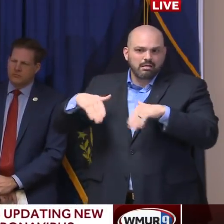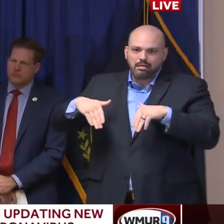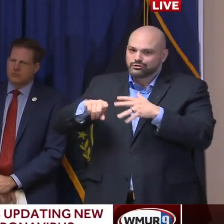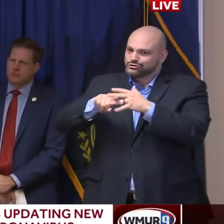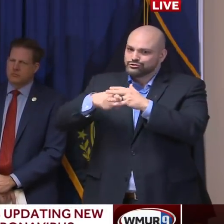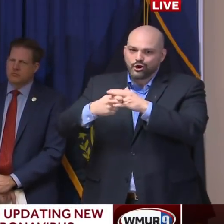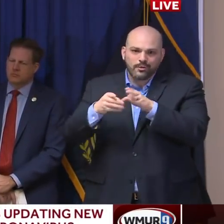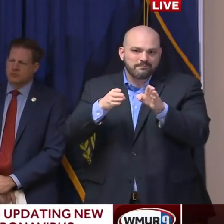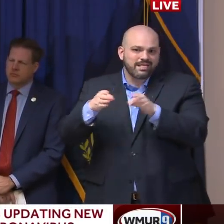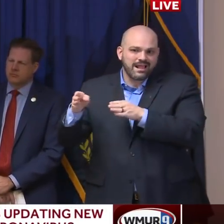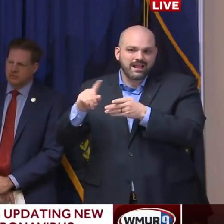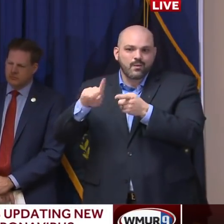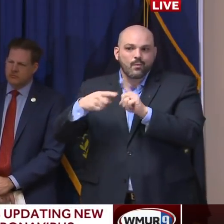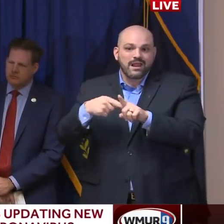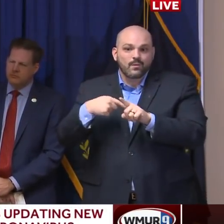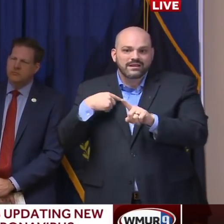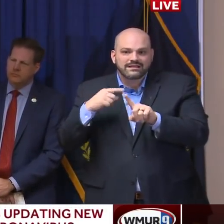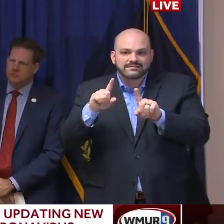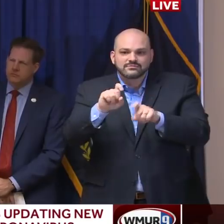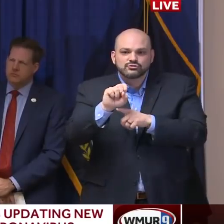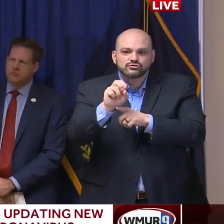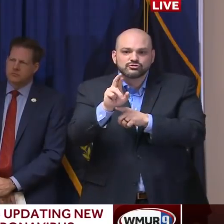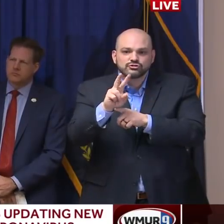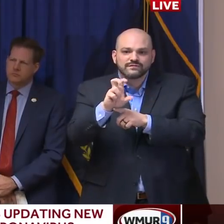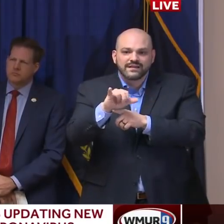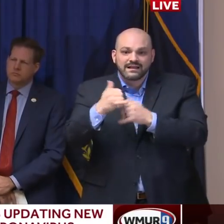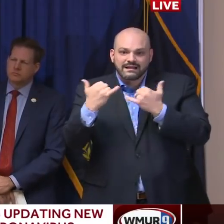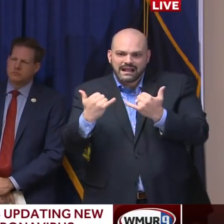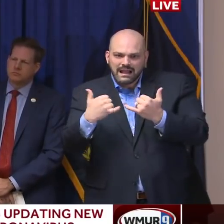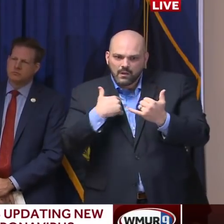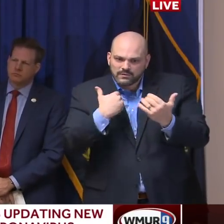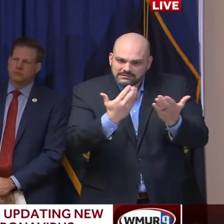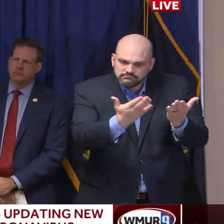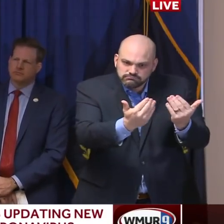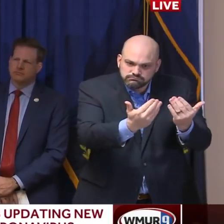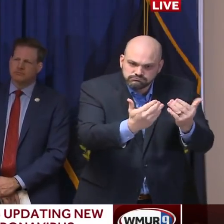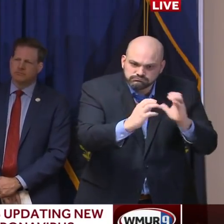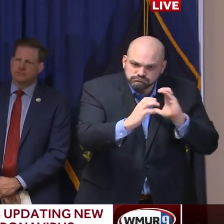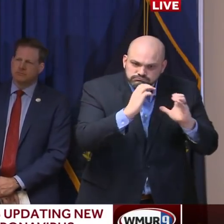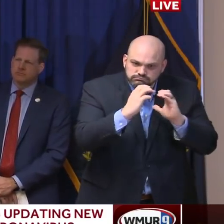IN THE CASE OF THE ONE DISTRICT, THEY HAVE NOT MADE PLANS FOR THAT AT THAT TIME WHEN WE DID THE SURVEY.